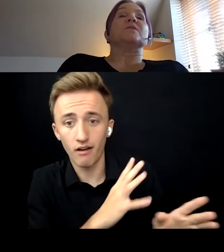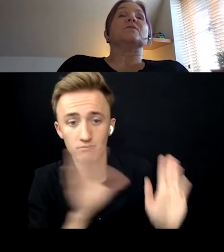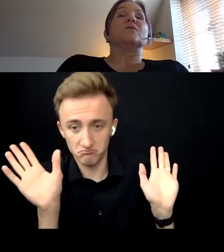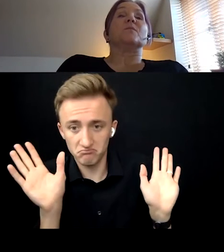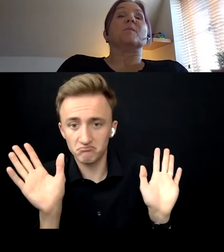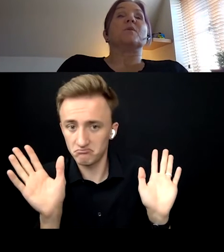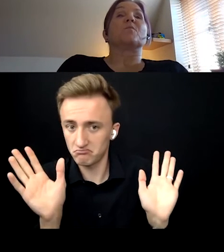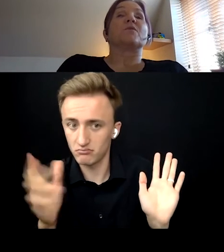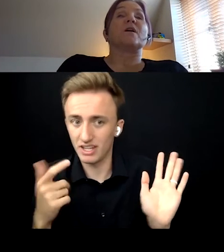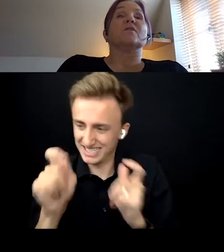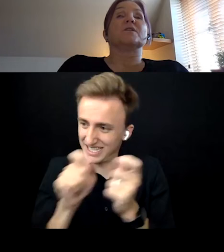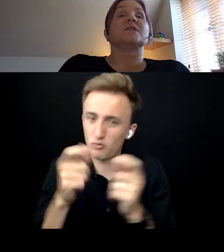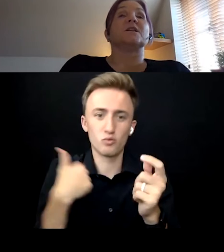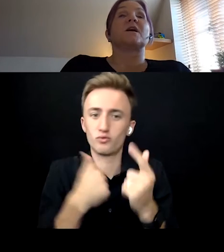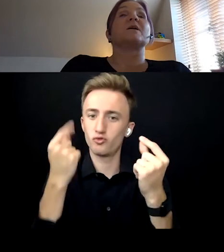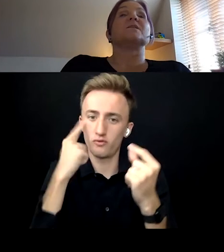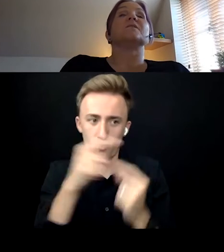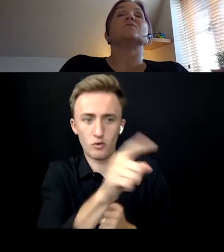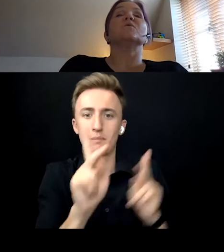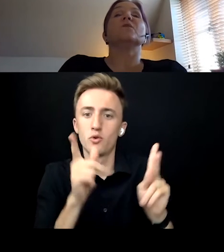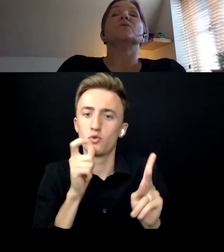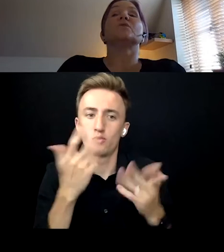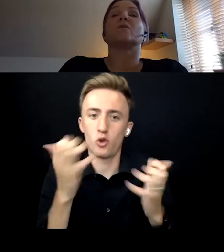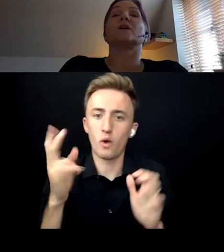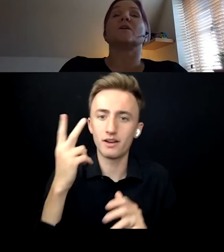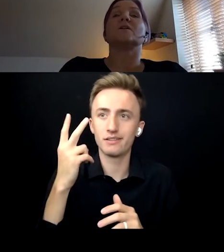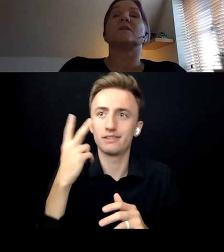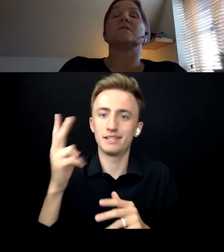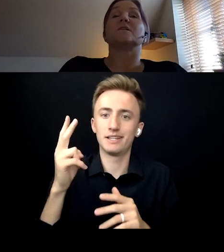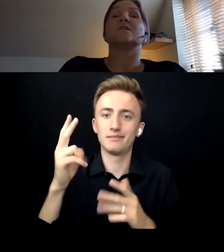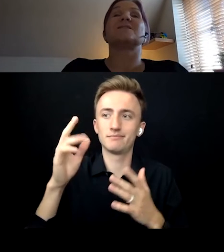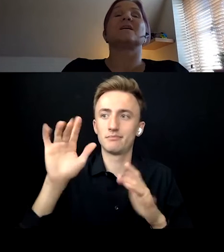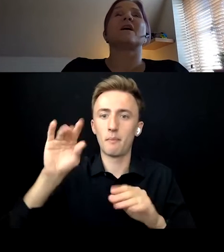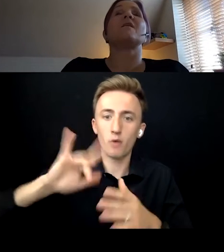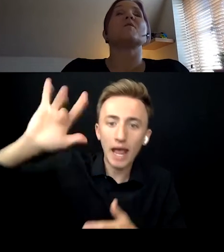do with people who prefer not to see animated or moving or scrolling content. There's a setting,